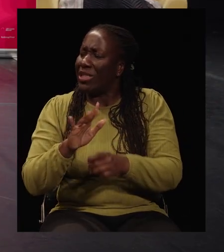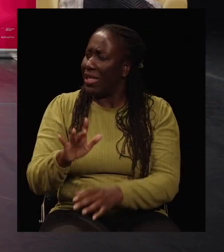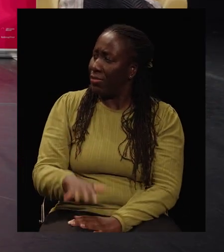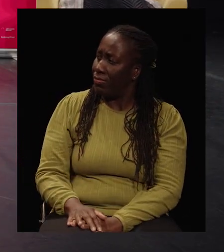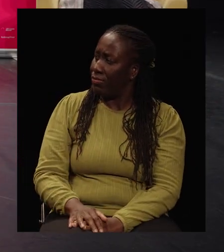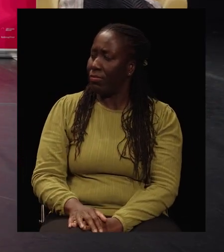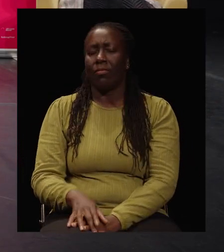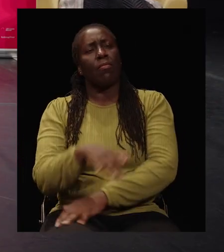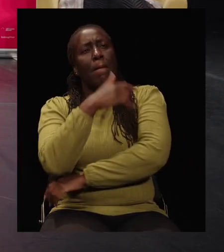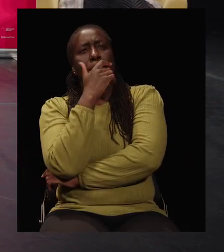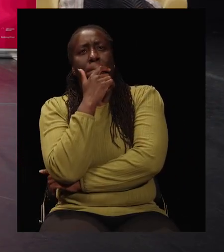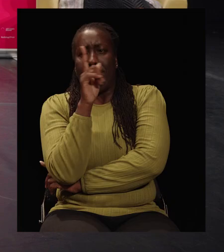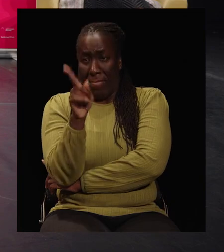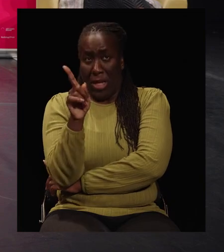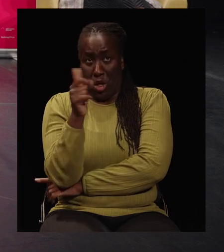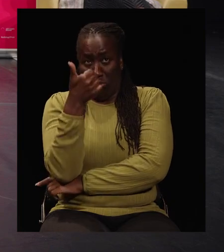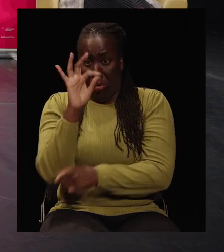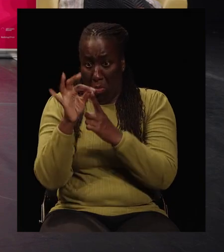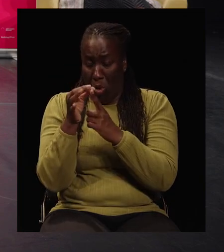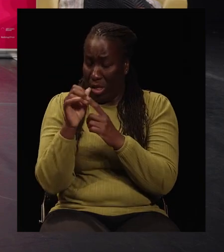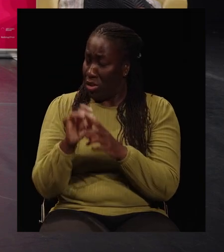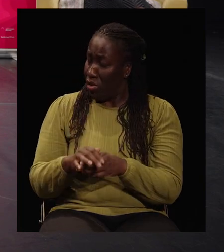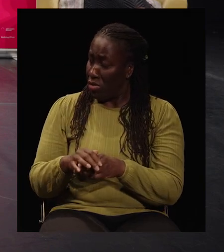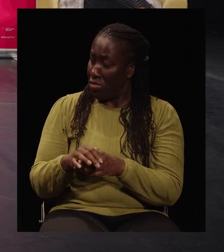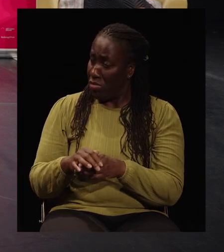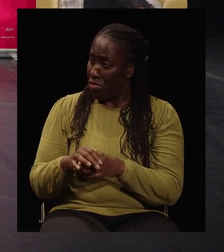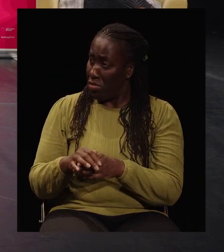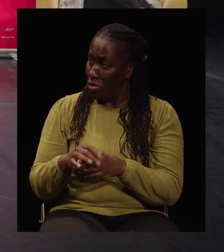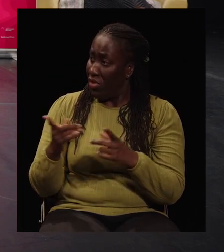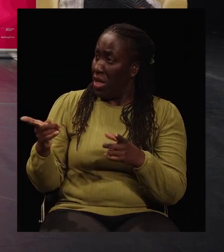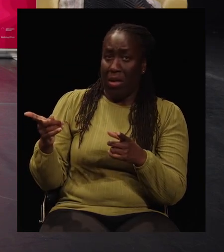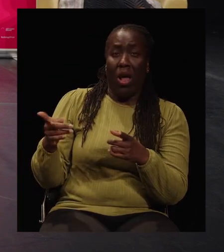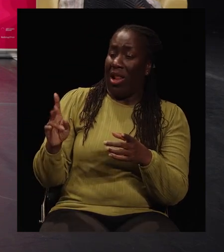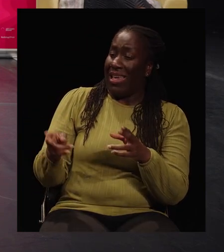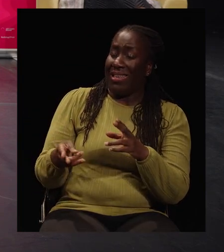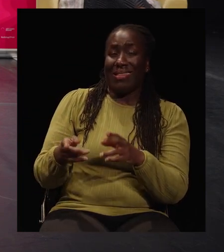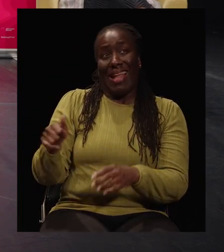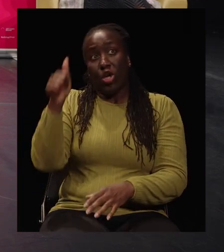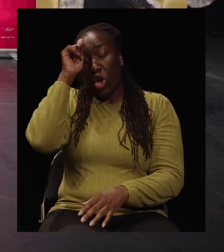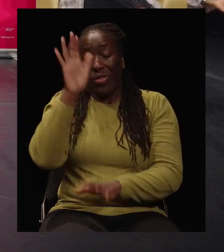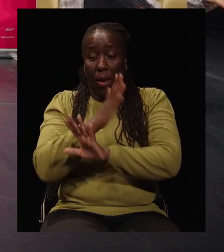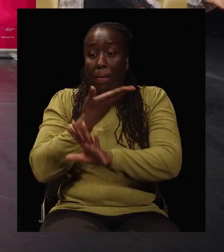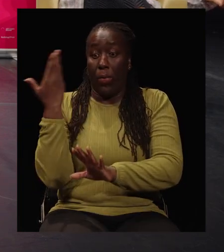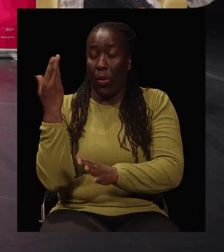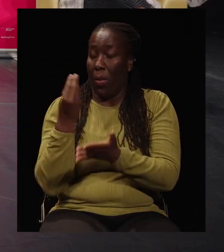That's a really good point to reflect on because does it feel like, 'cause there is no money, that those that can create